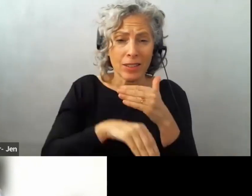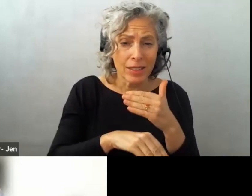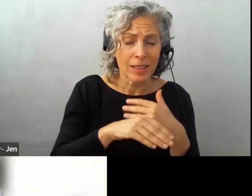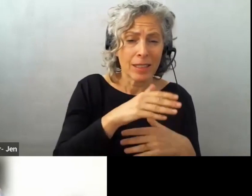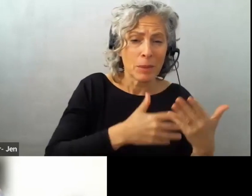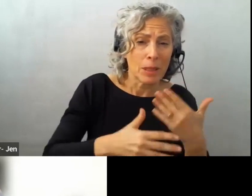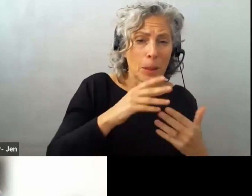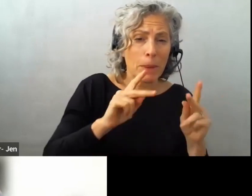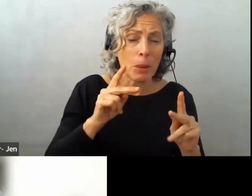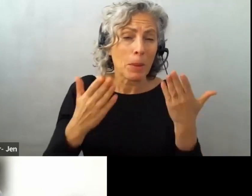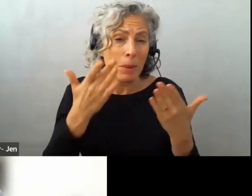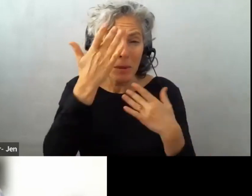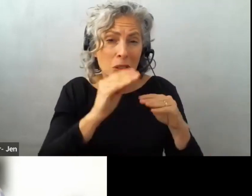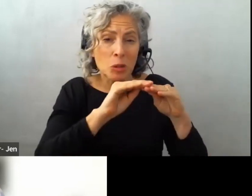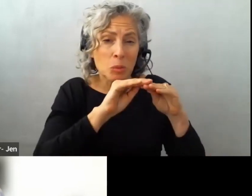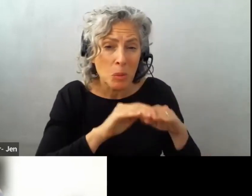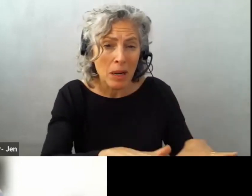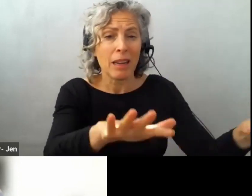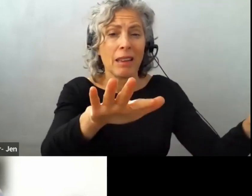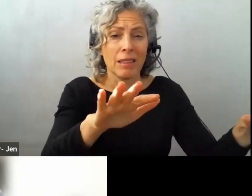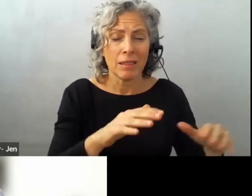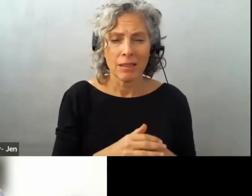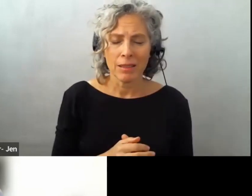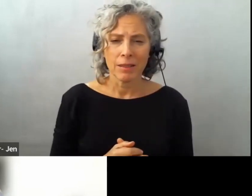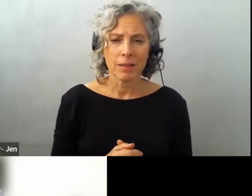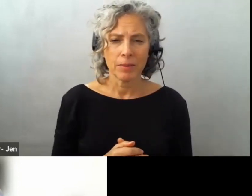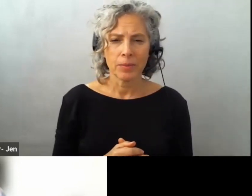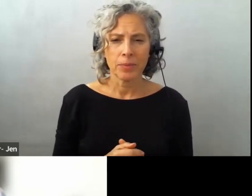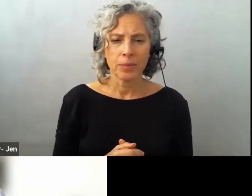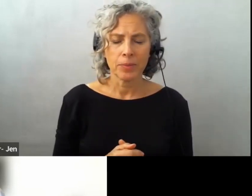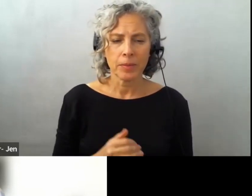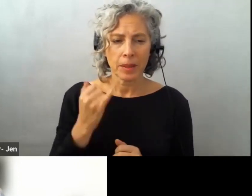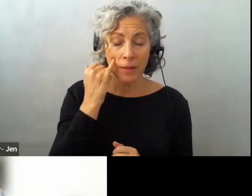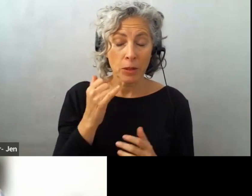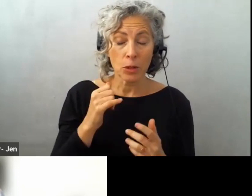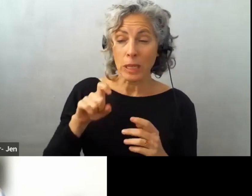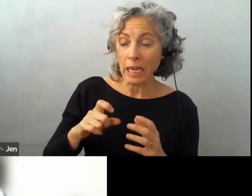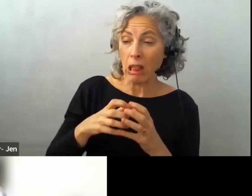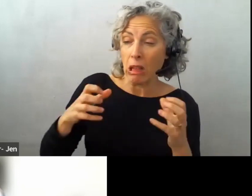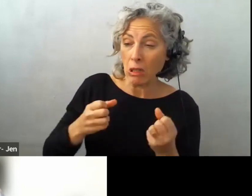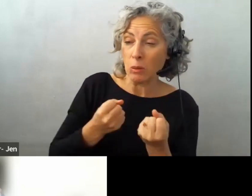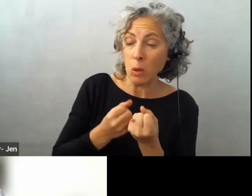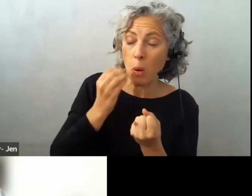spreading COVID. And if you need a lot of support at home, you have people coming over all the